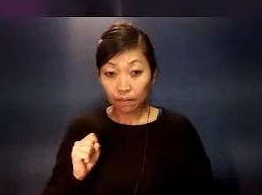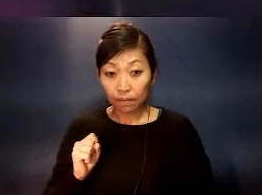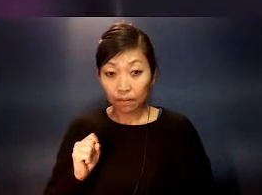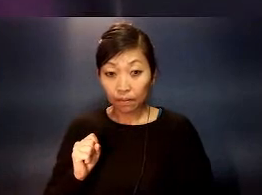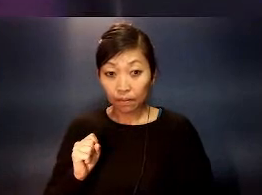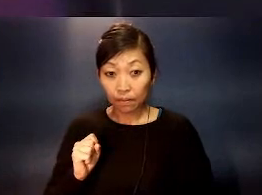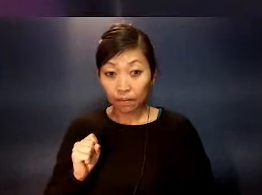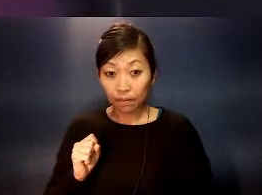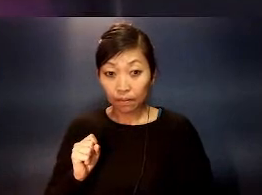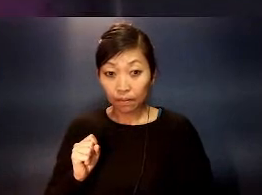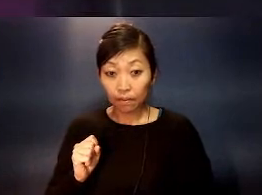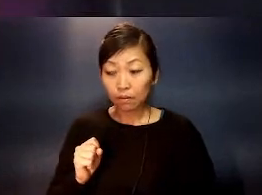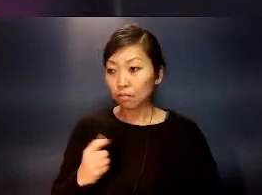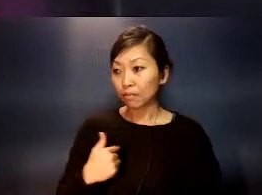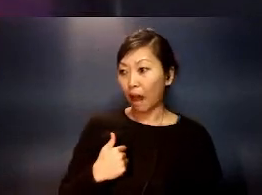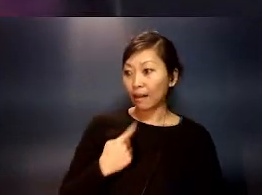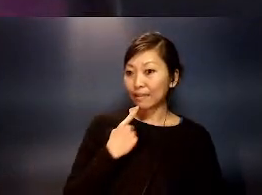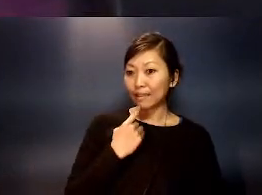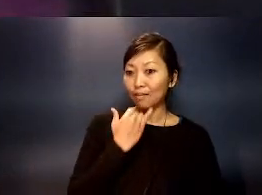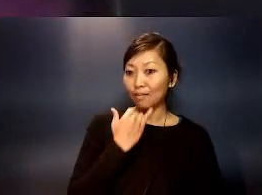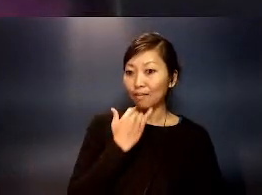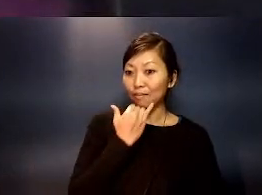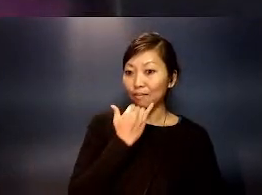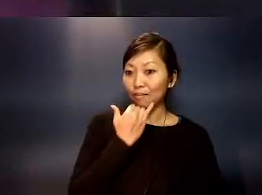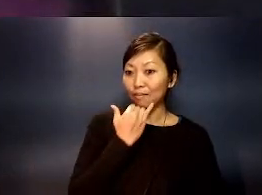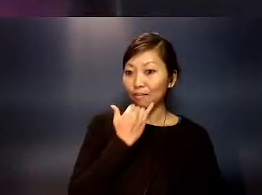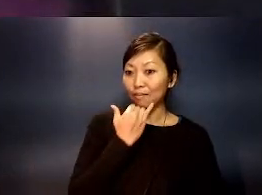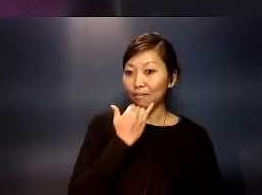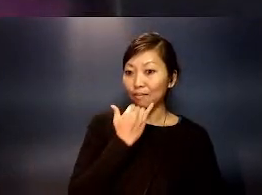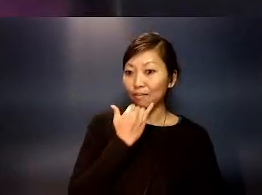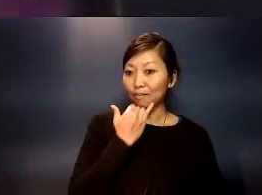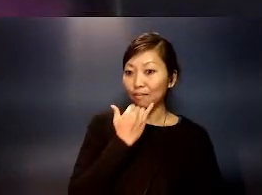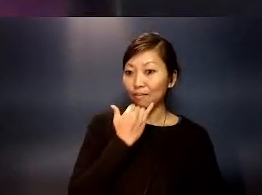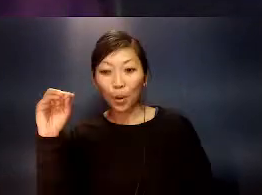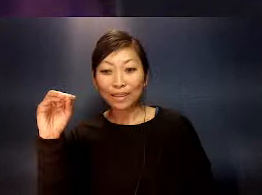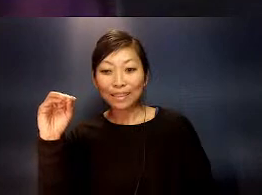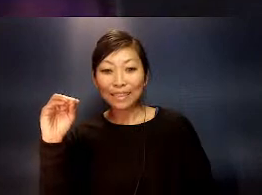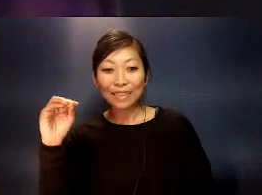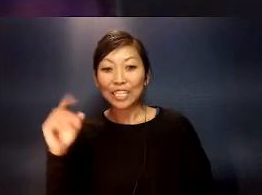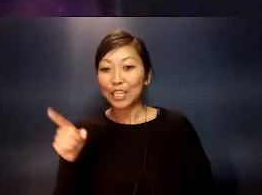I MOVE ADOPTION OF THE A RESOLUTION ESTABLISHING OPERATING BUDGETS UNDER THE